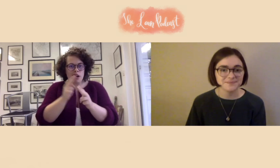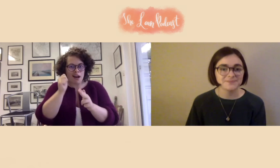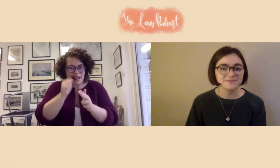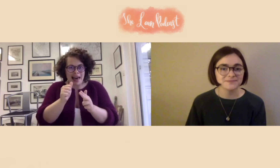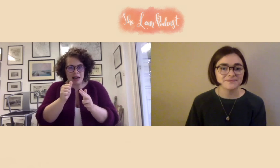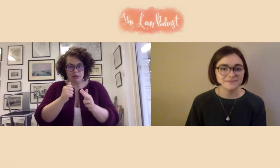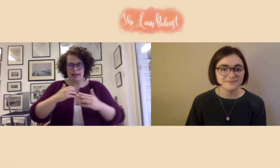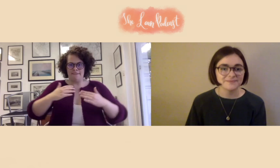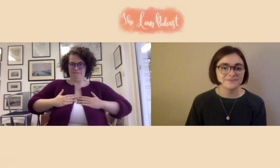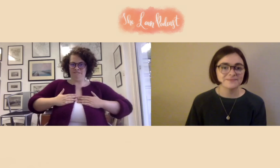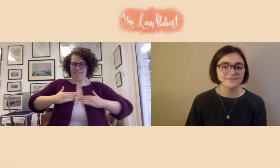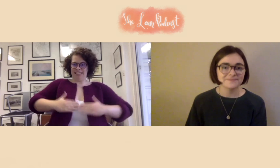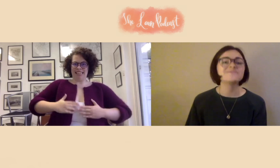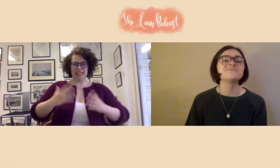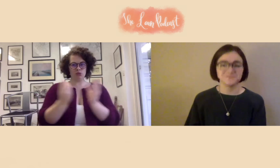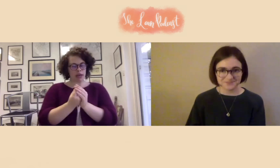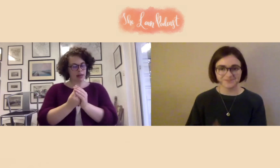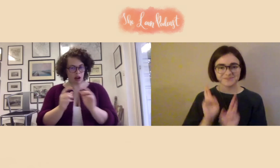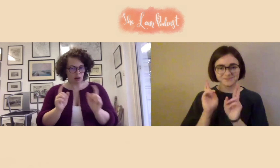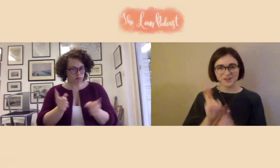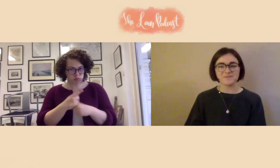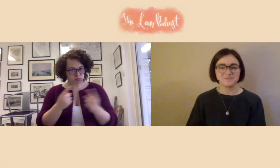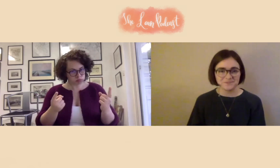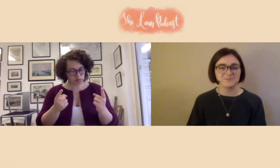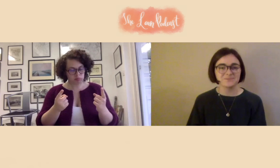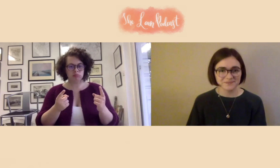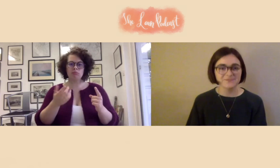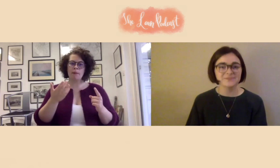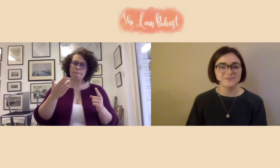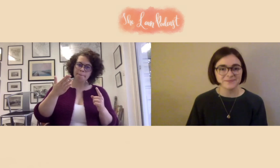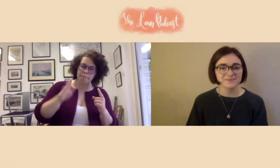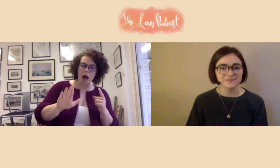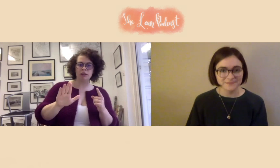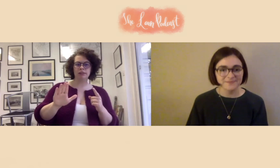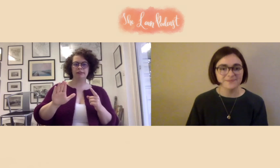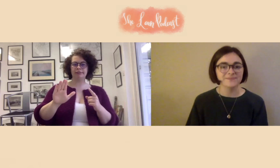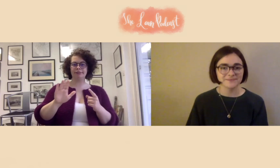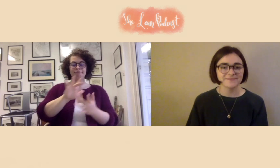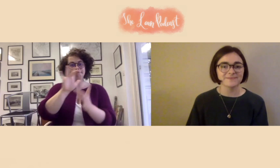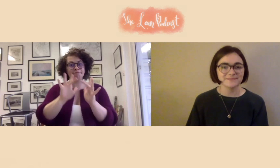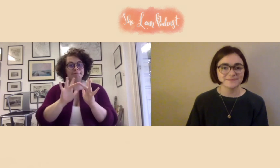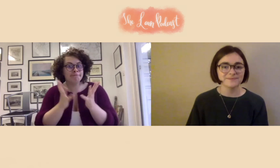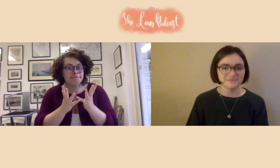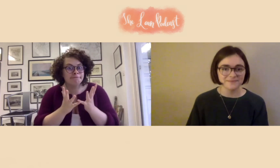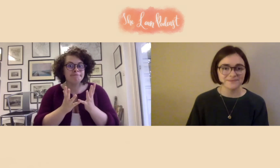to work together when we're not all physically in the same space, right? It's all online, it's all remote.